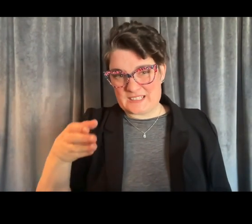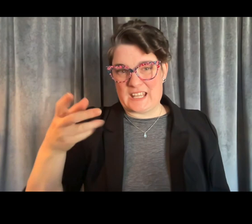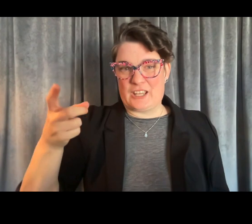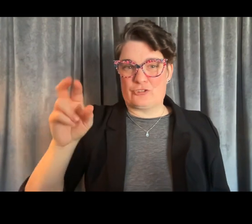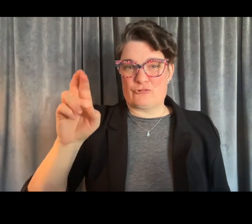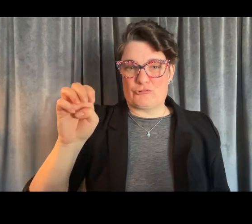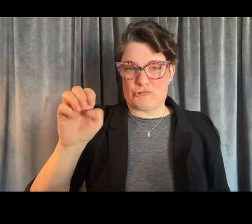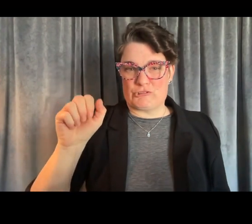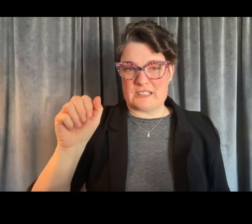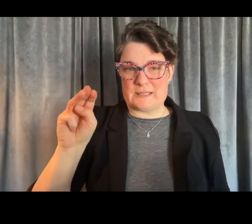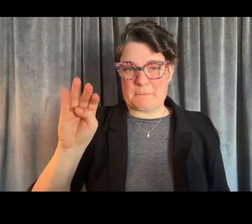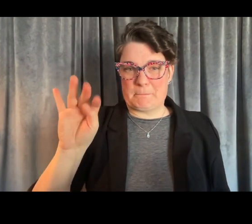Rebekah: Beep boop